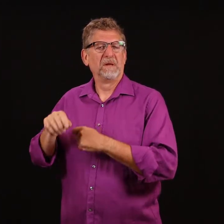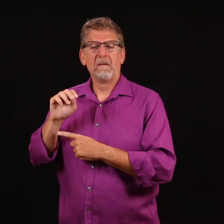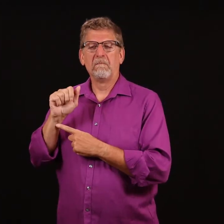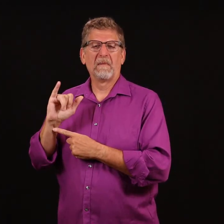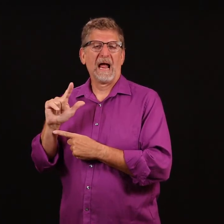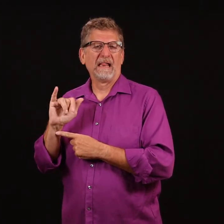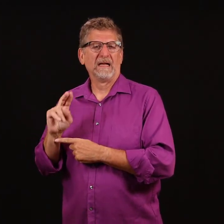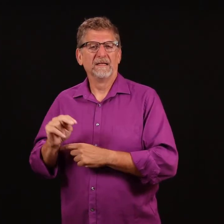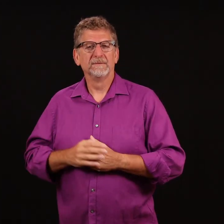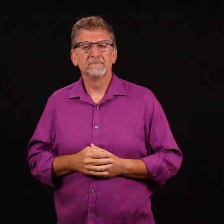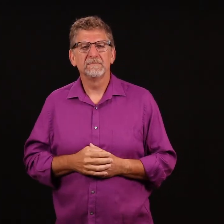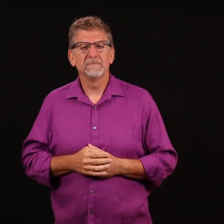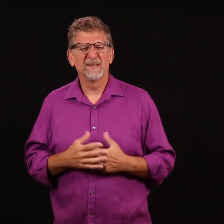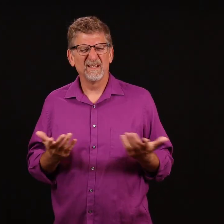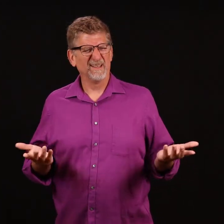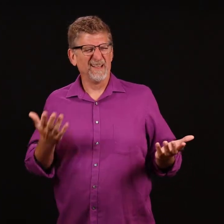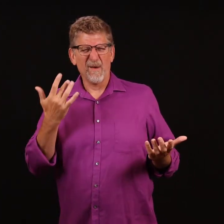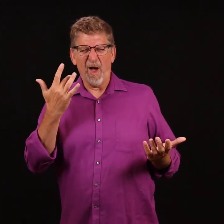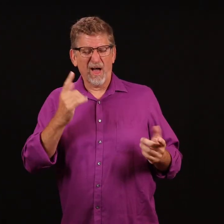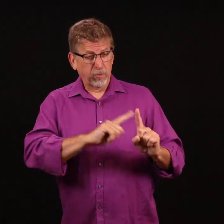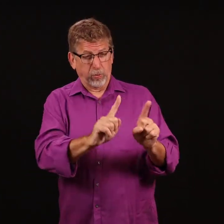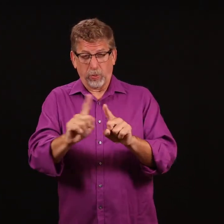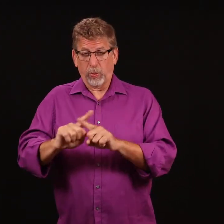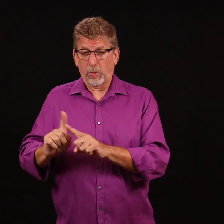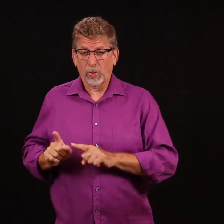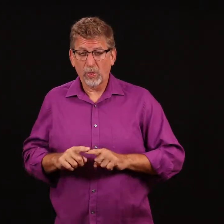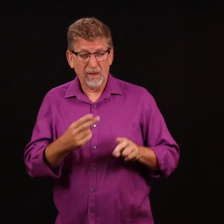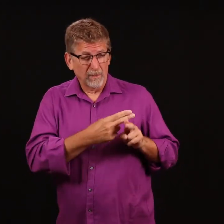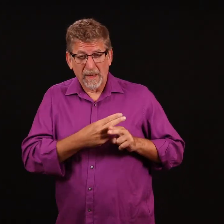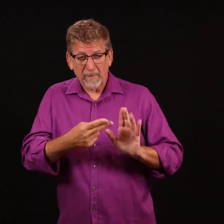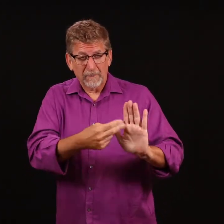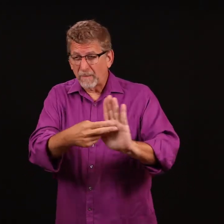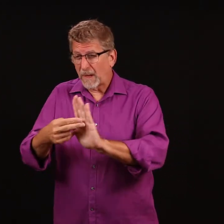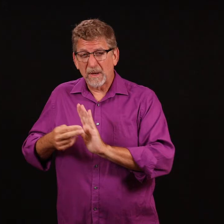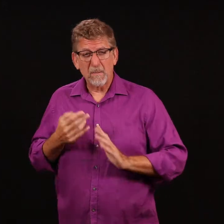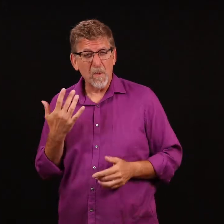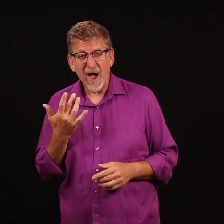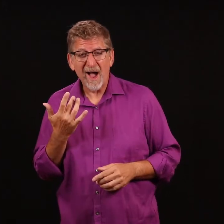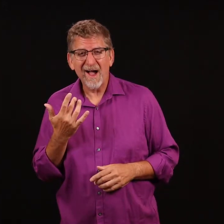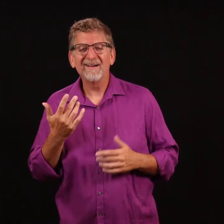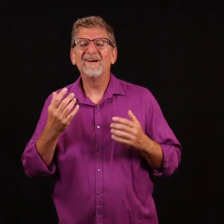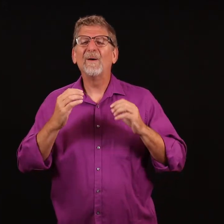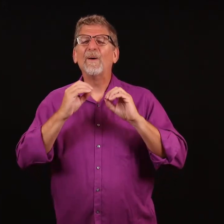'mail-in' feels more accurate. If you're wondering why there are so many different names,